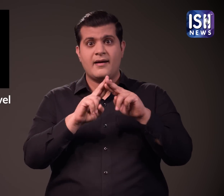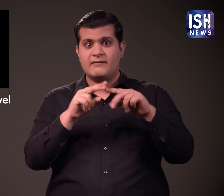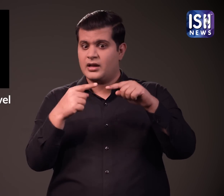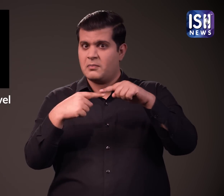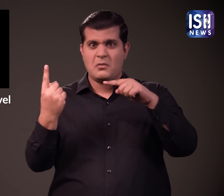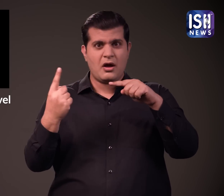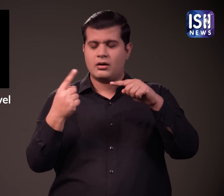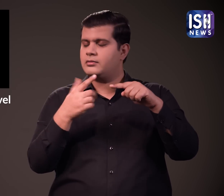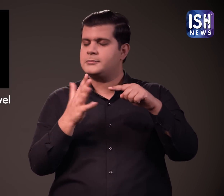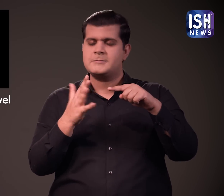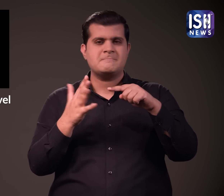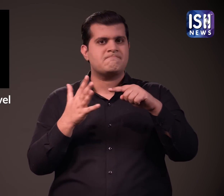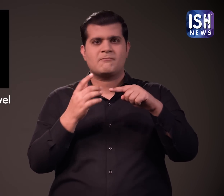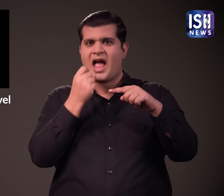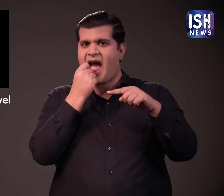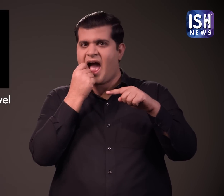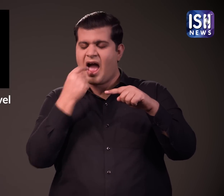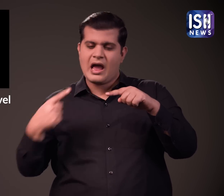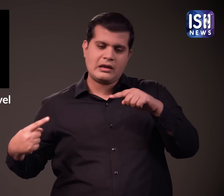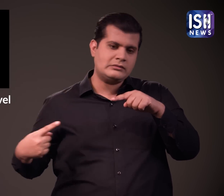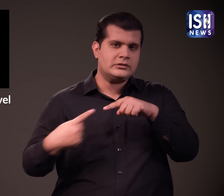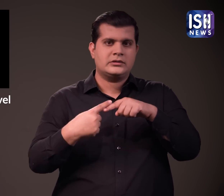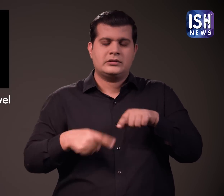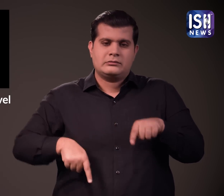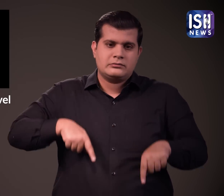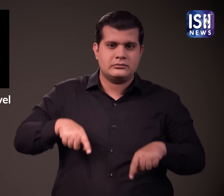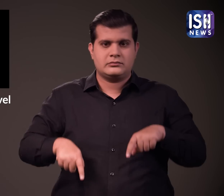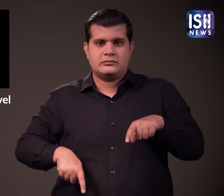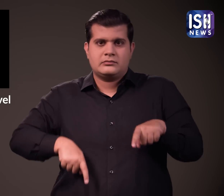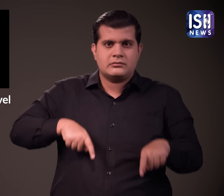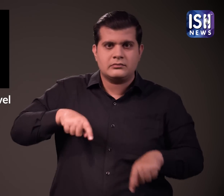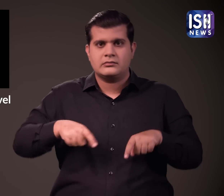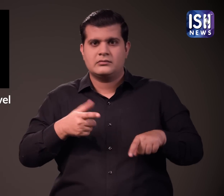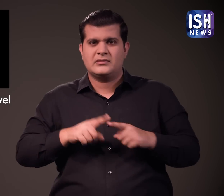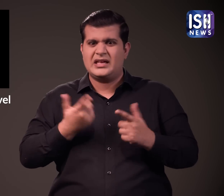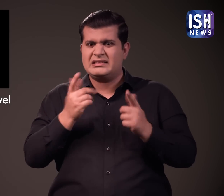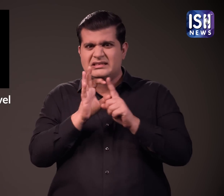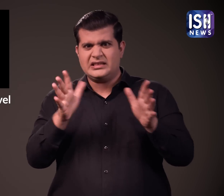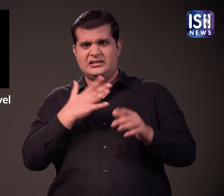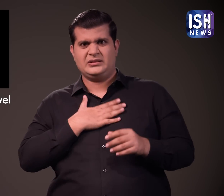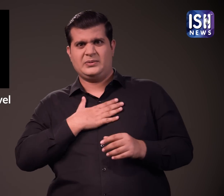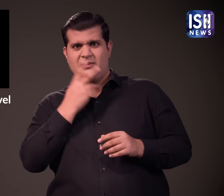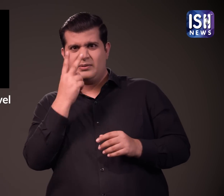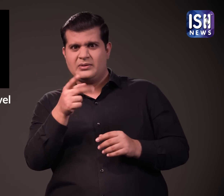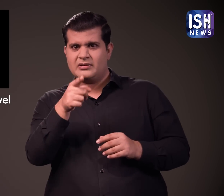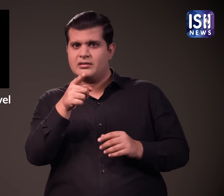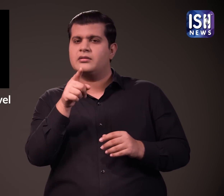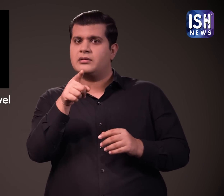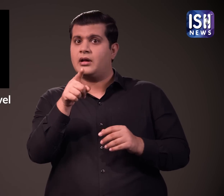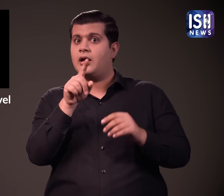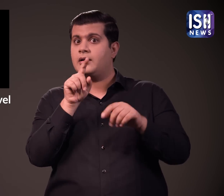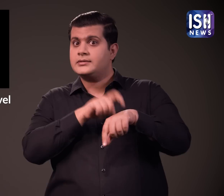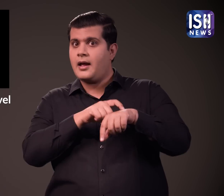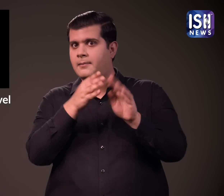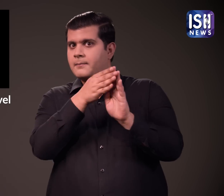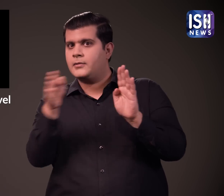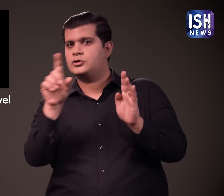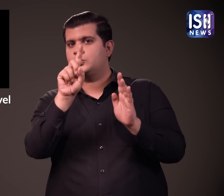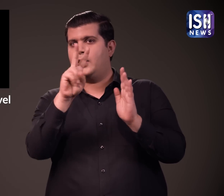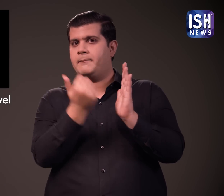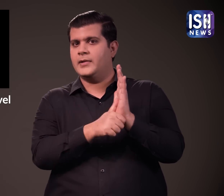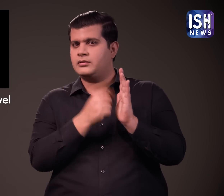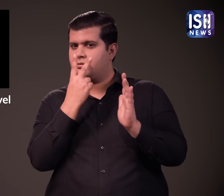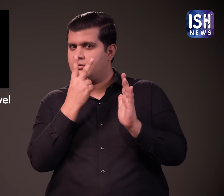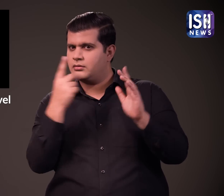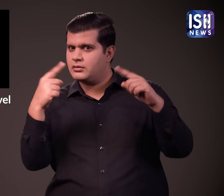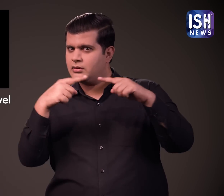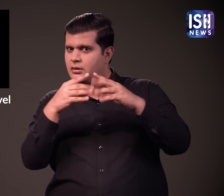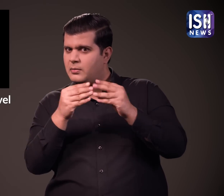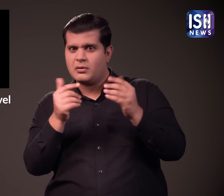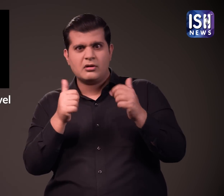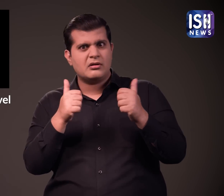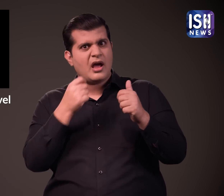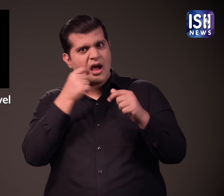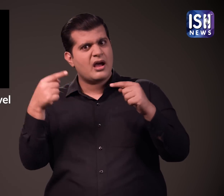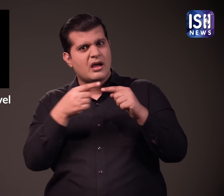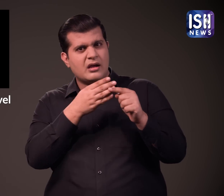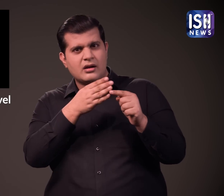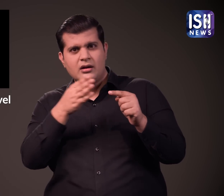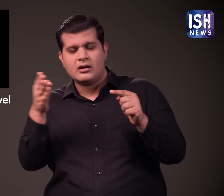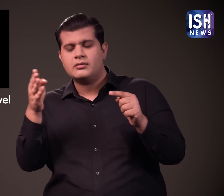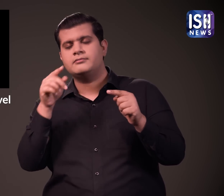However, if the injury is major and the person falls into permenant total disability category with 12 months of accident,